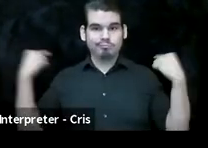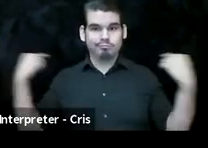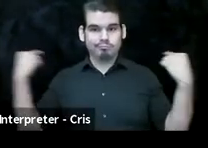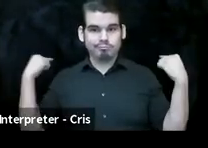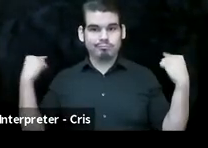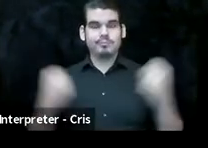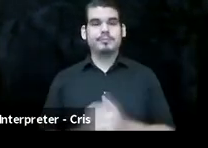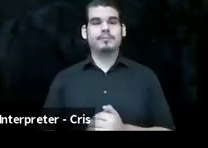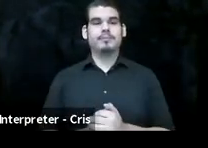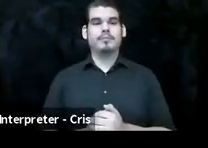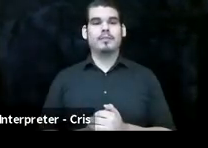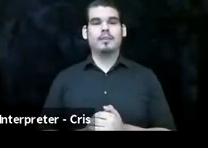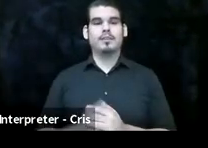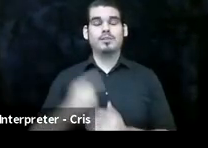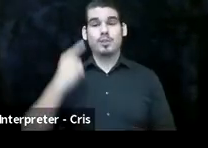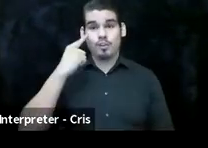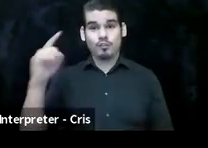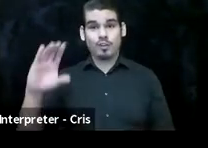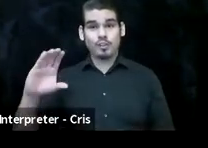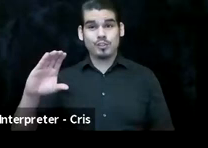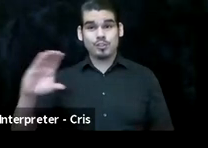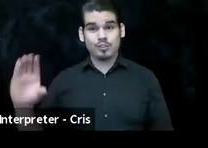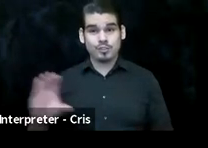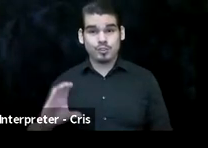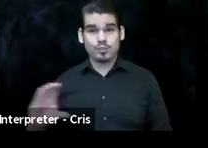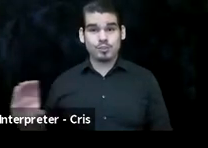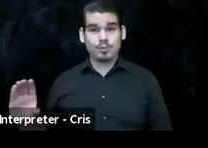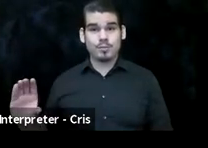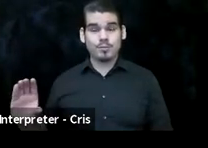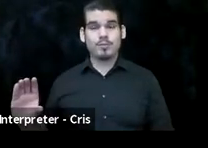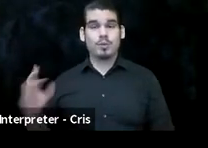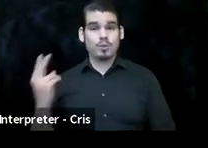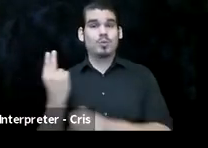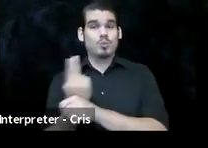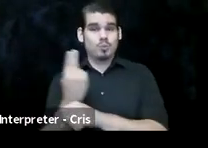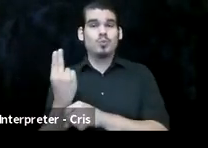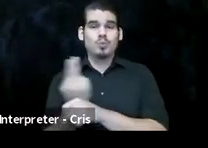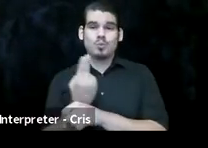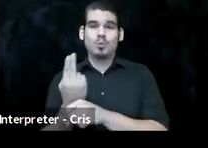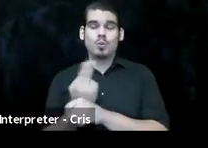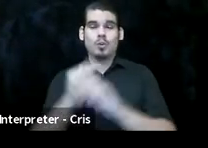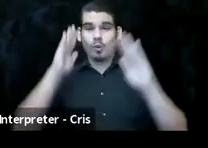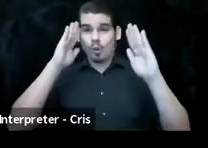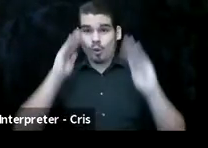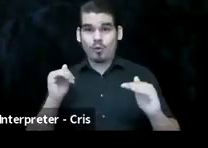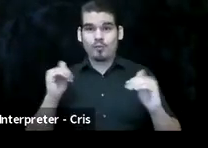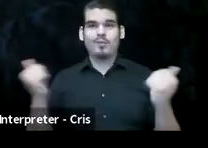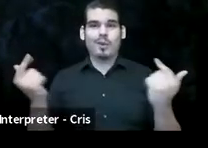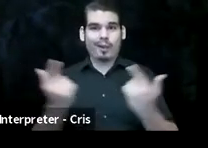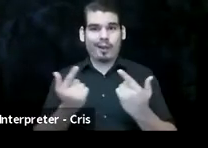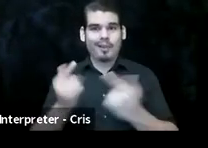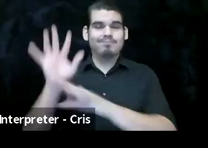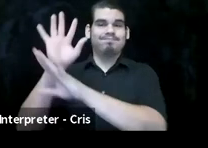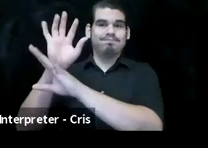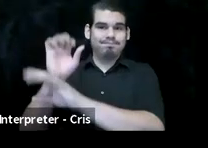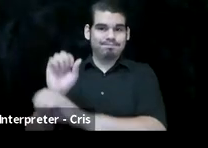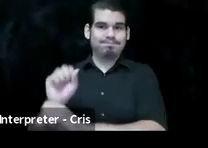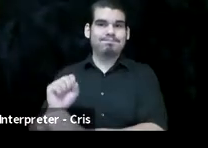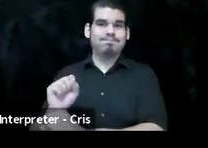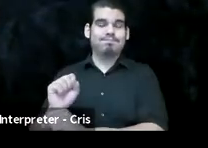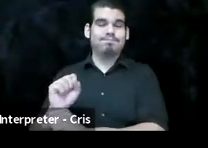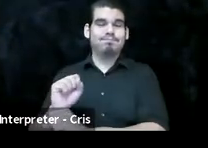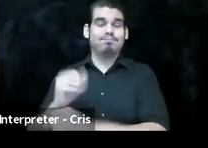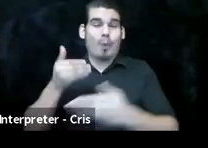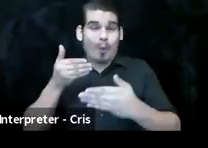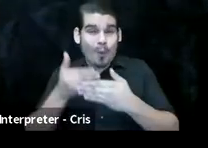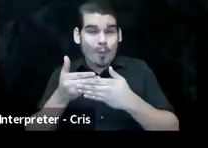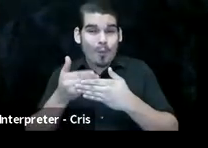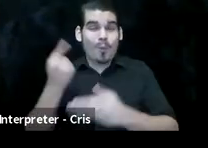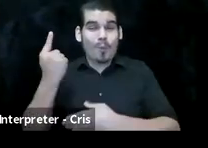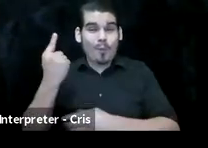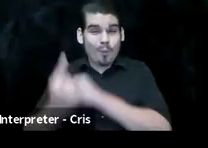Gerardo Chavez, RAD IX: Soon we're using soon, and hopefully we're all getting used to zoom right now we've been using it for almost a year since you know the pandemic everything's been done online.